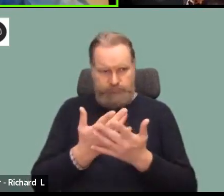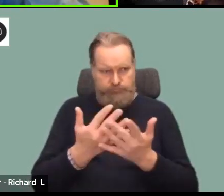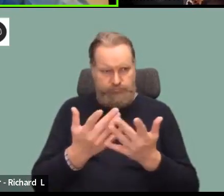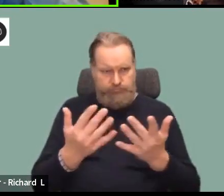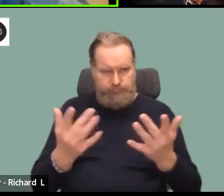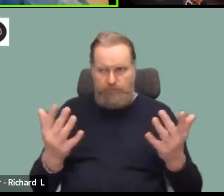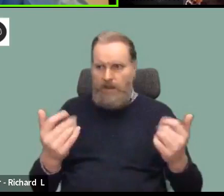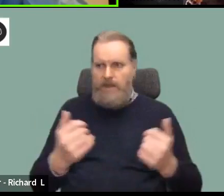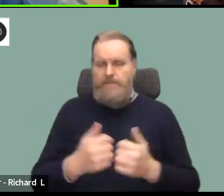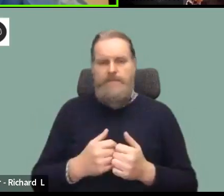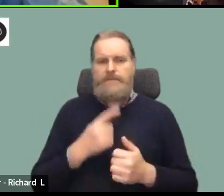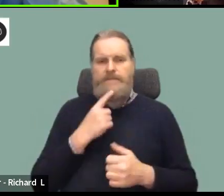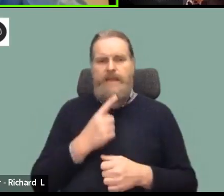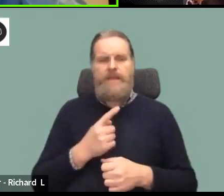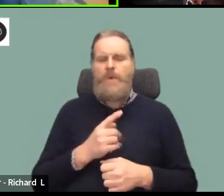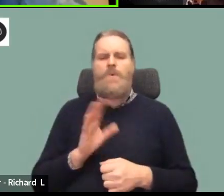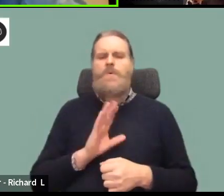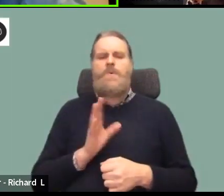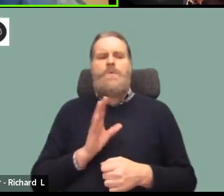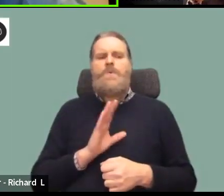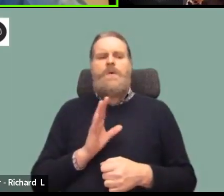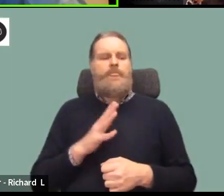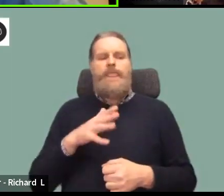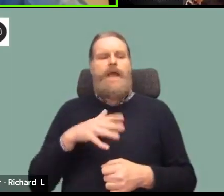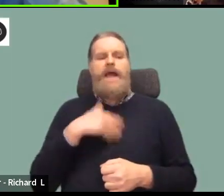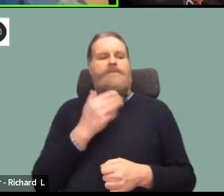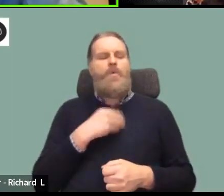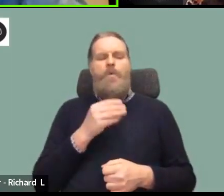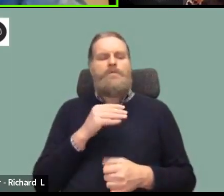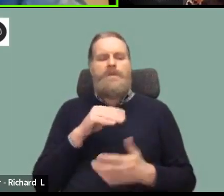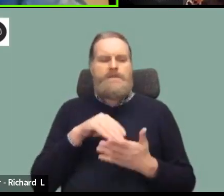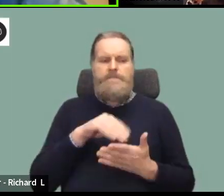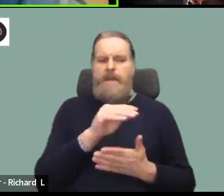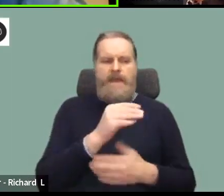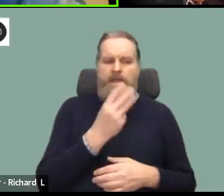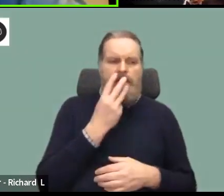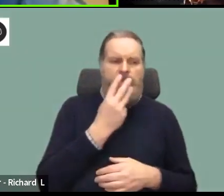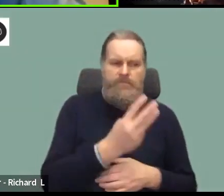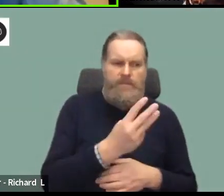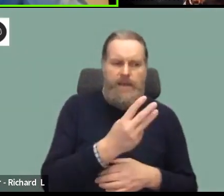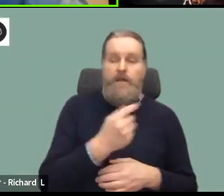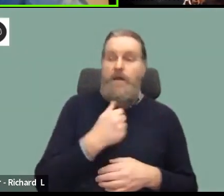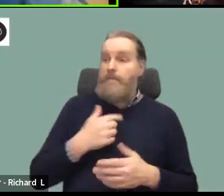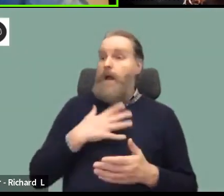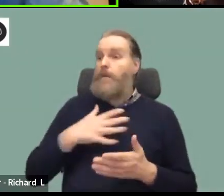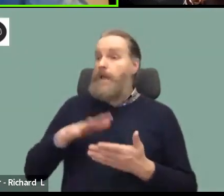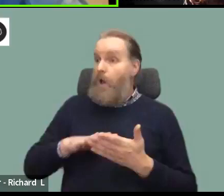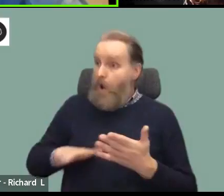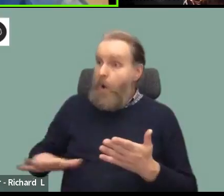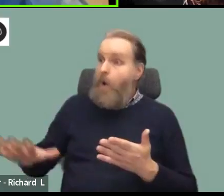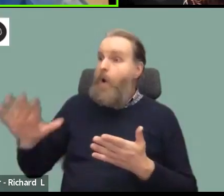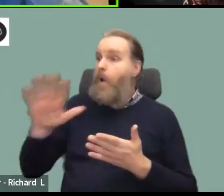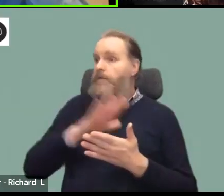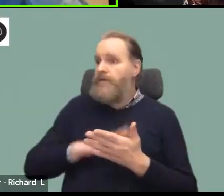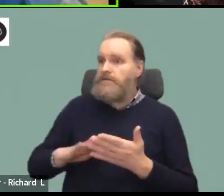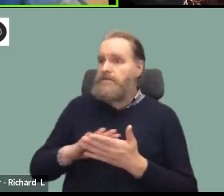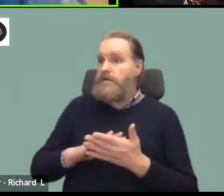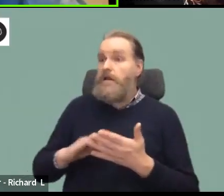as a ground swell of memory as a ground swell of members say as a ground swell of members, saying I'd rather not pay the levee but I want you to call us on all on strike. I have app I have absolutely no doubt that